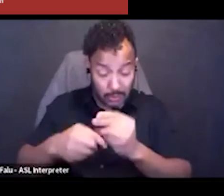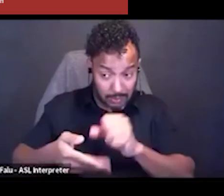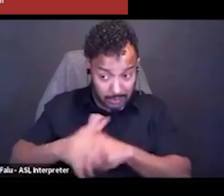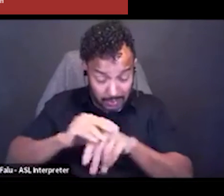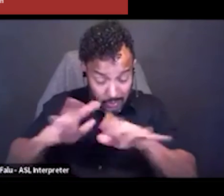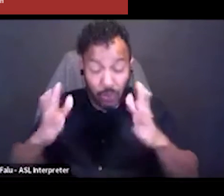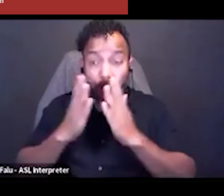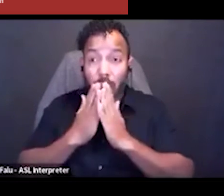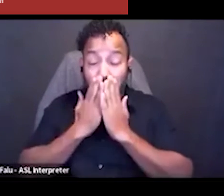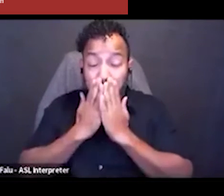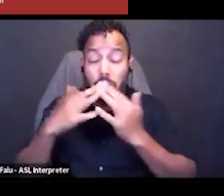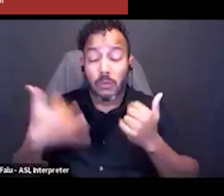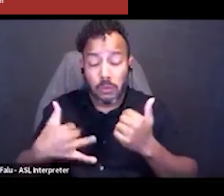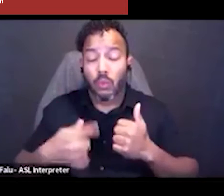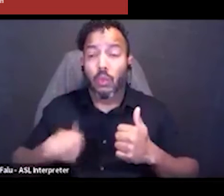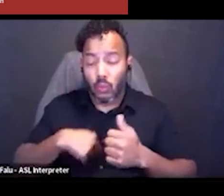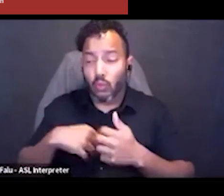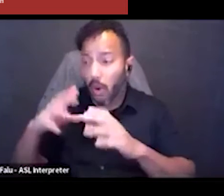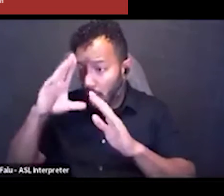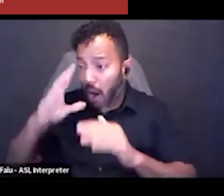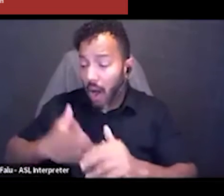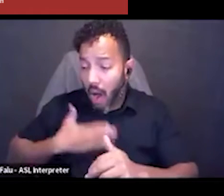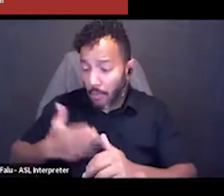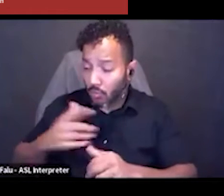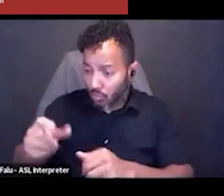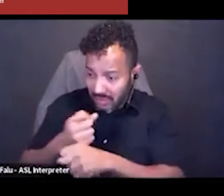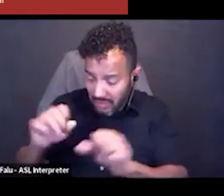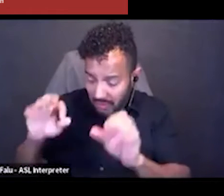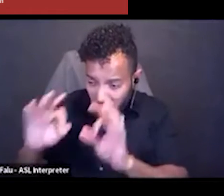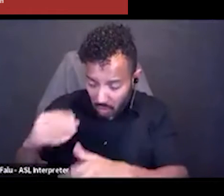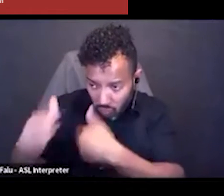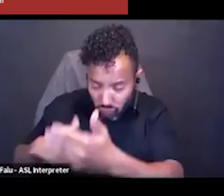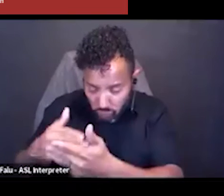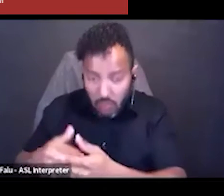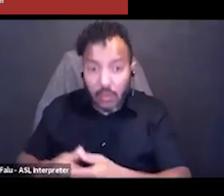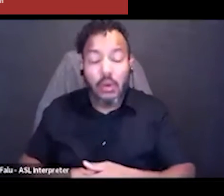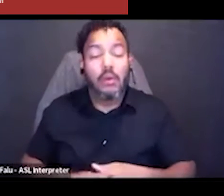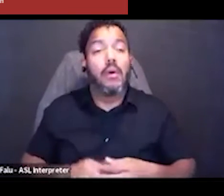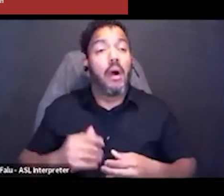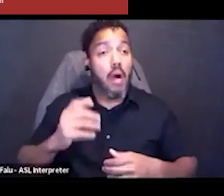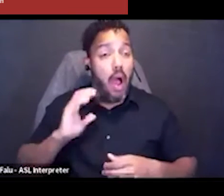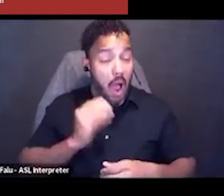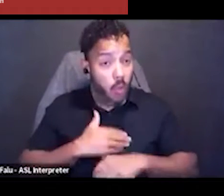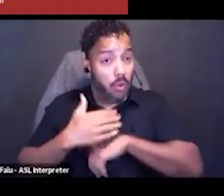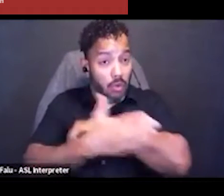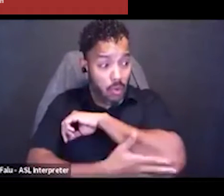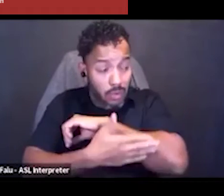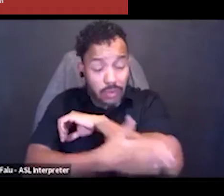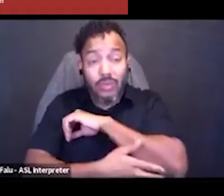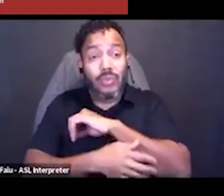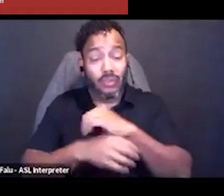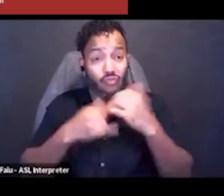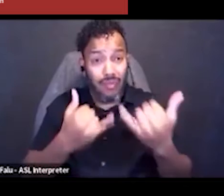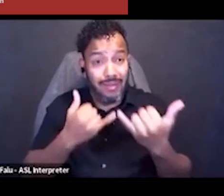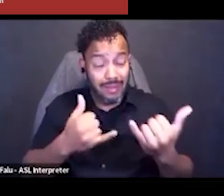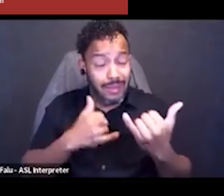In addition to acknowledging the multiple disasters that our country is currently experiencing,